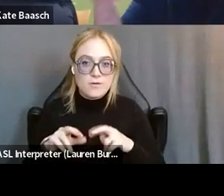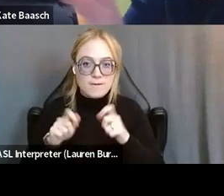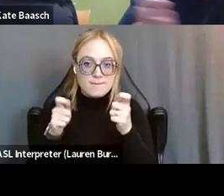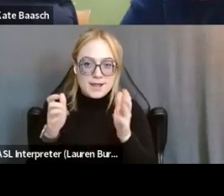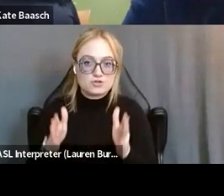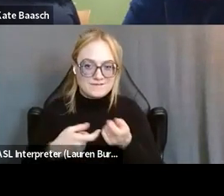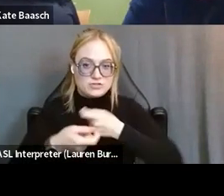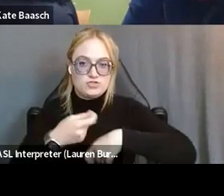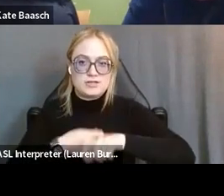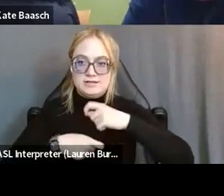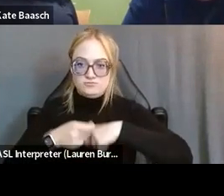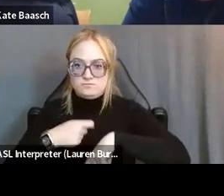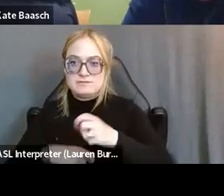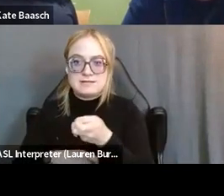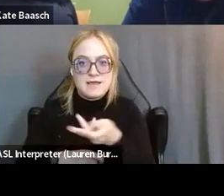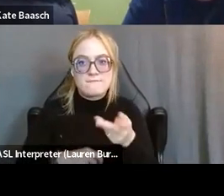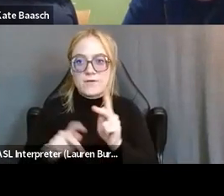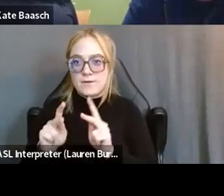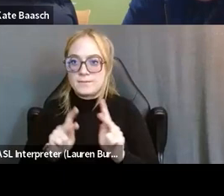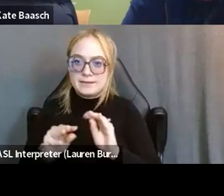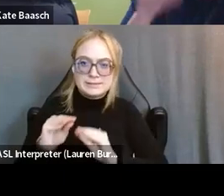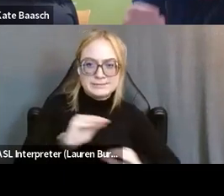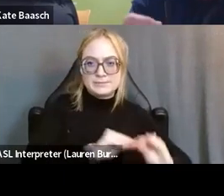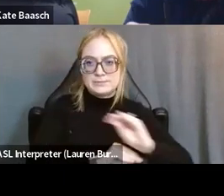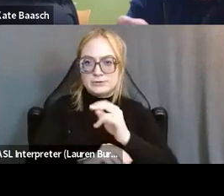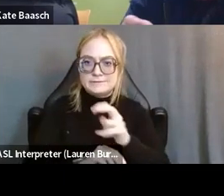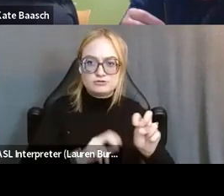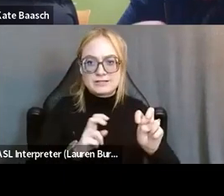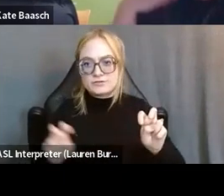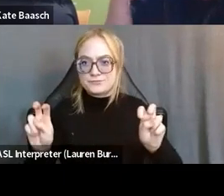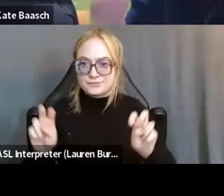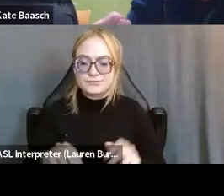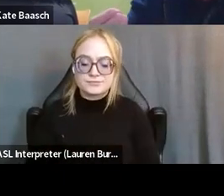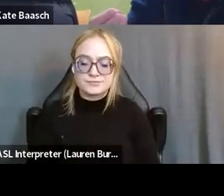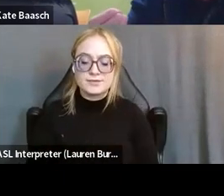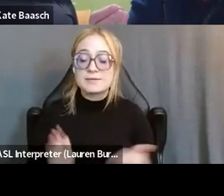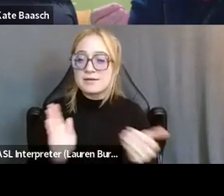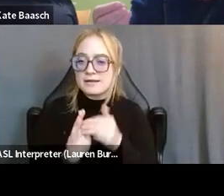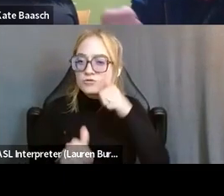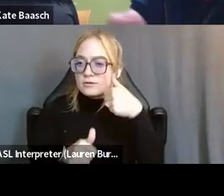and we've had several people shuffle around. But again, it's remembering who those key people are